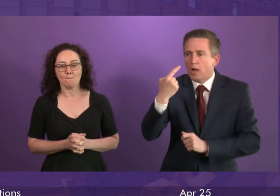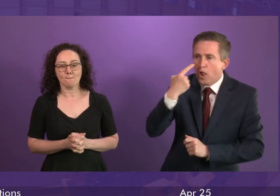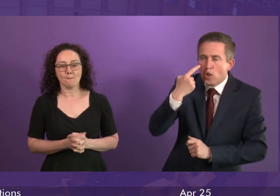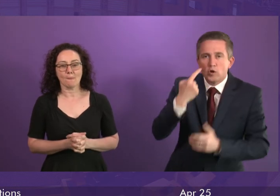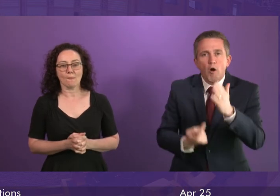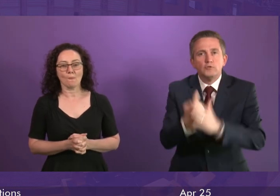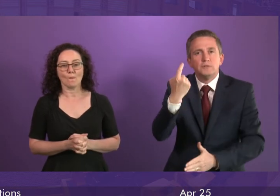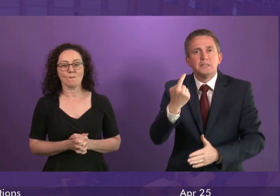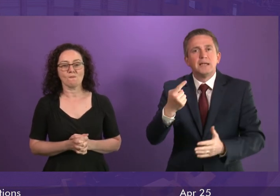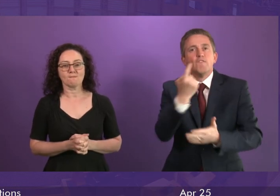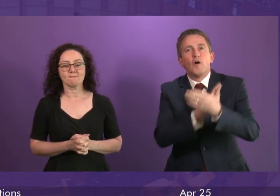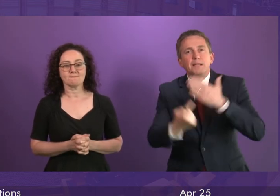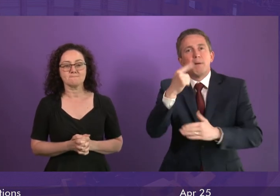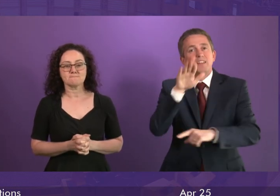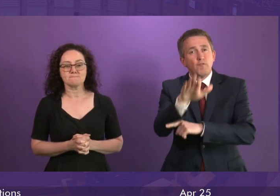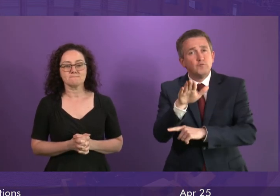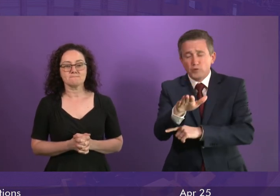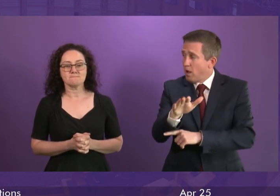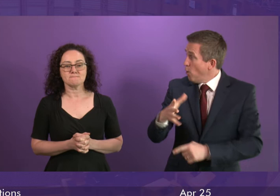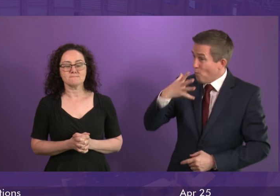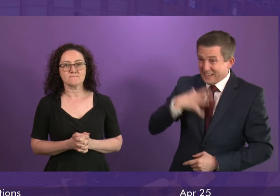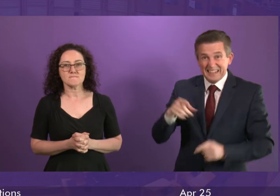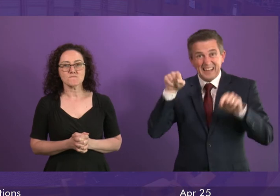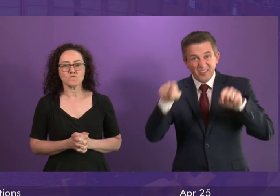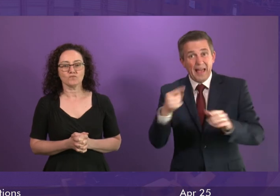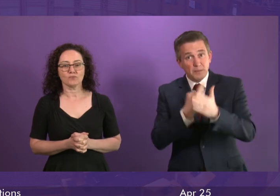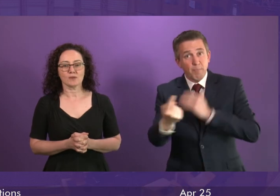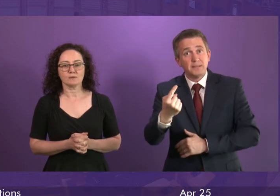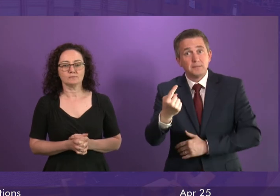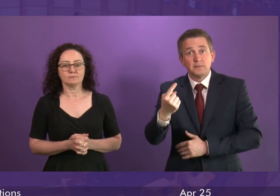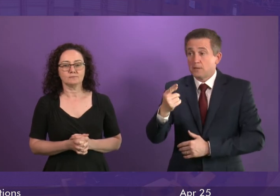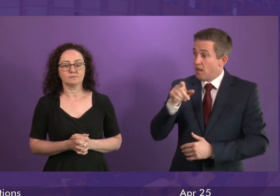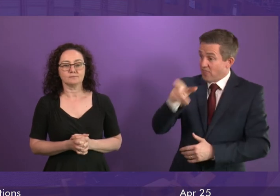for the new direction that this country badly needs. In that campaign, we will advocate